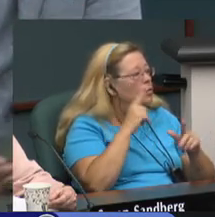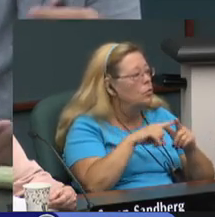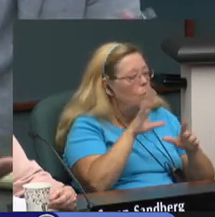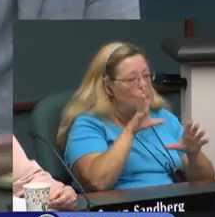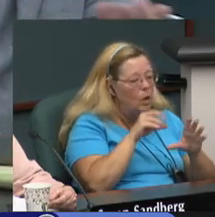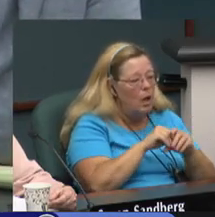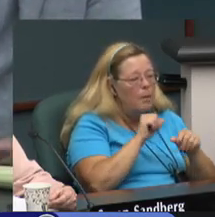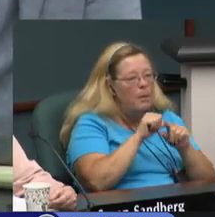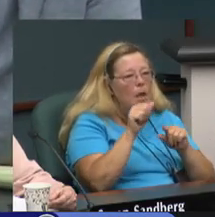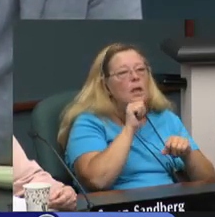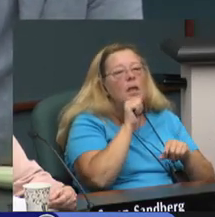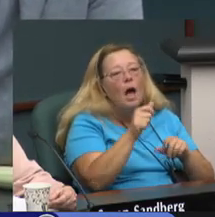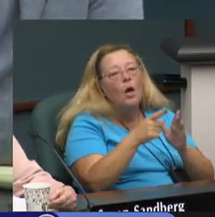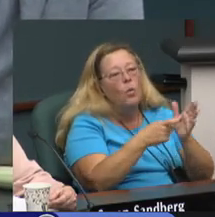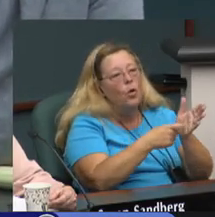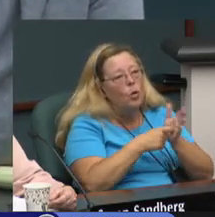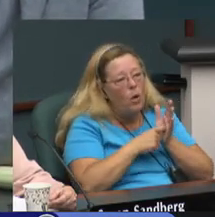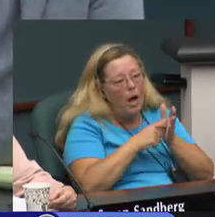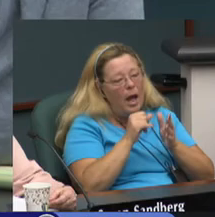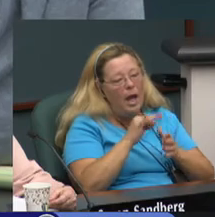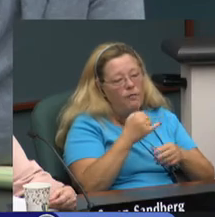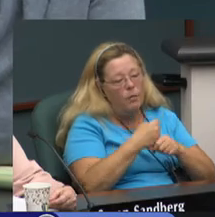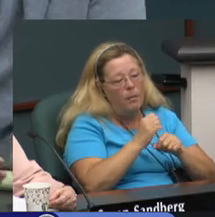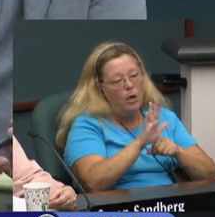not required if it was obviously gonna make your system not work properly but